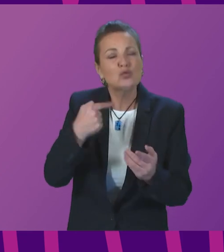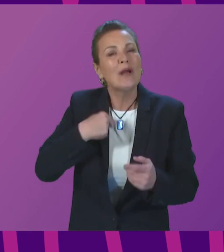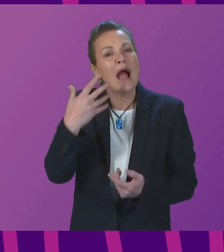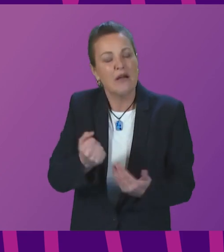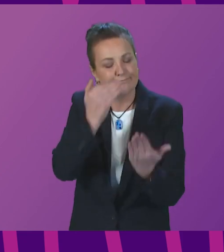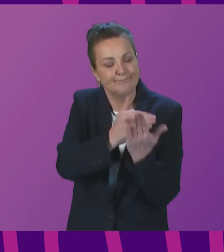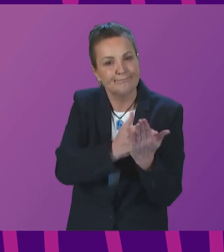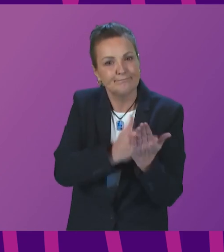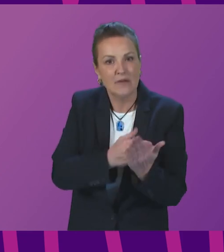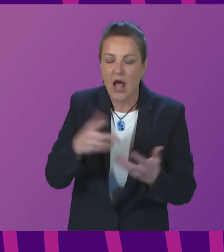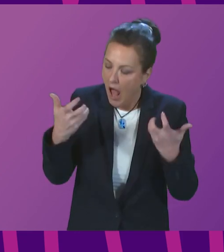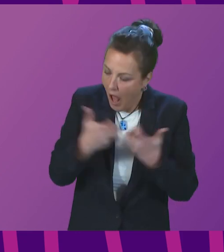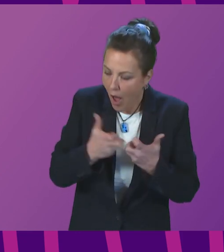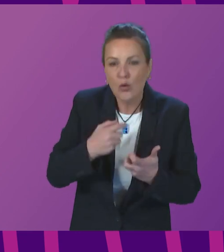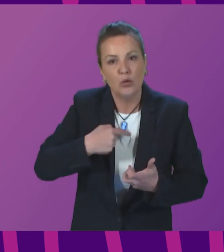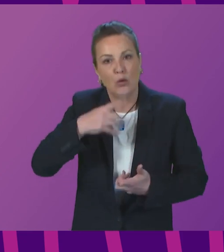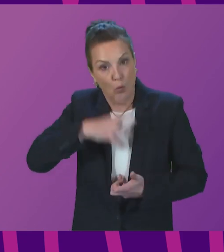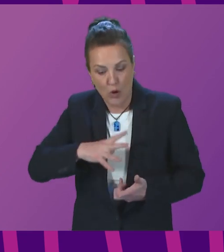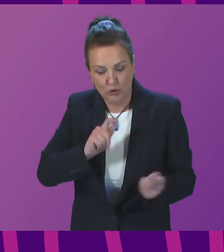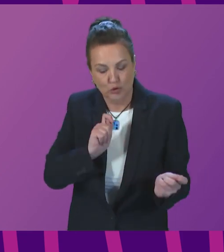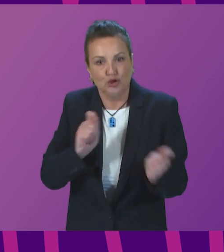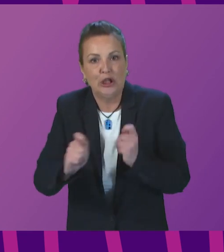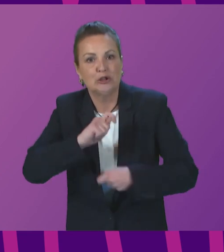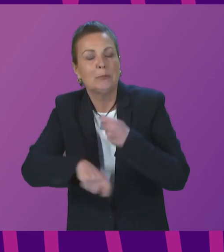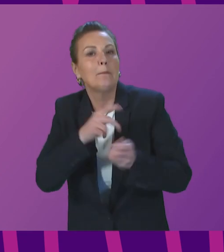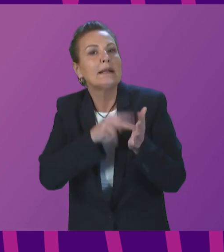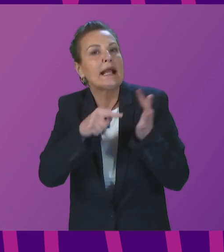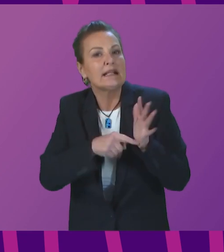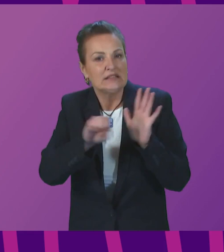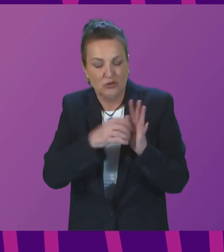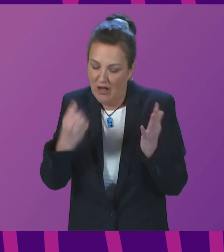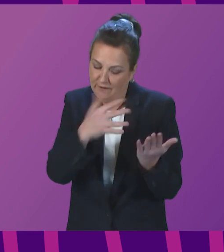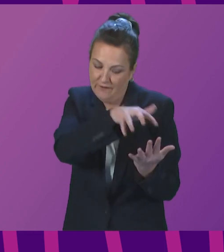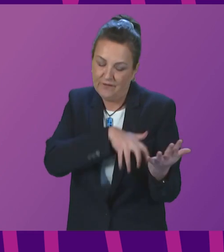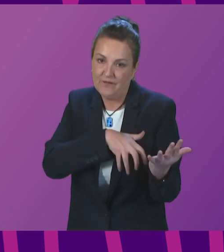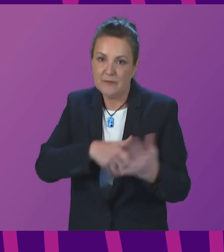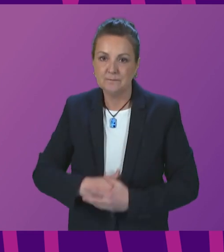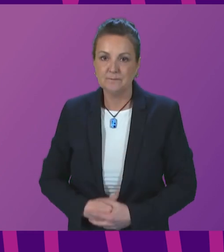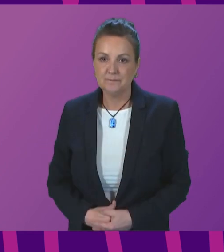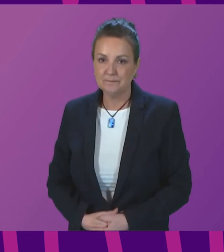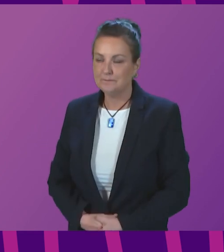and deliver a just transition to net zero.